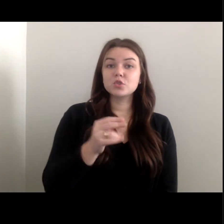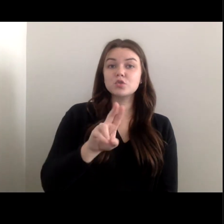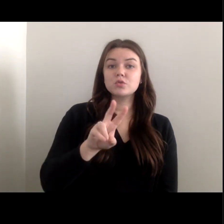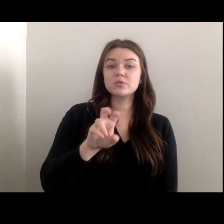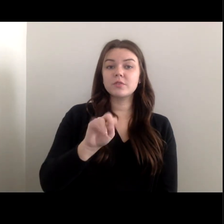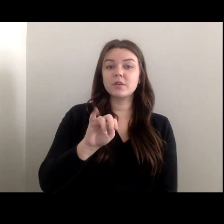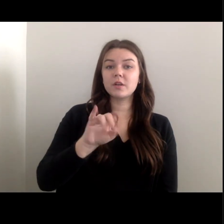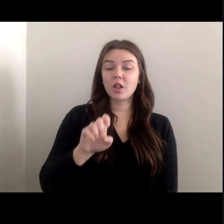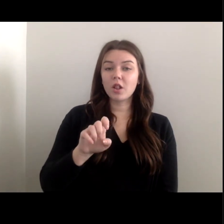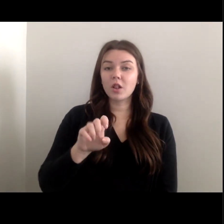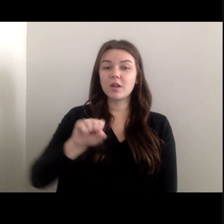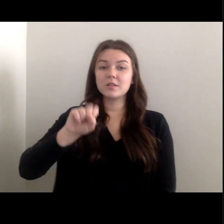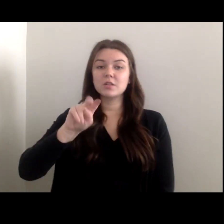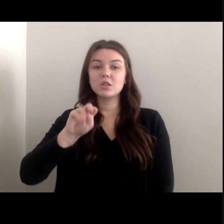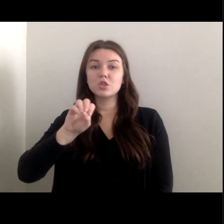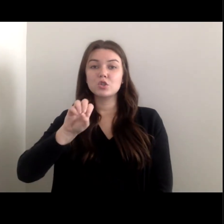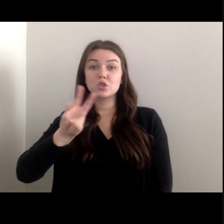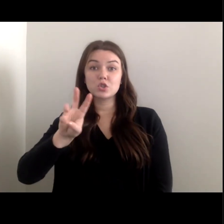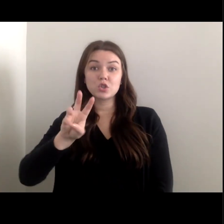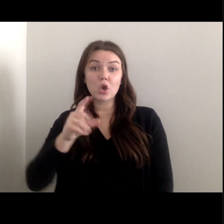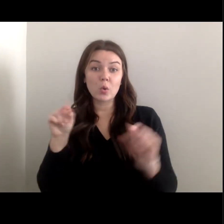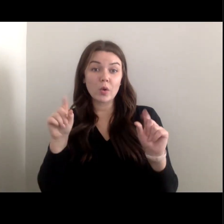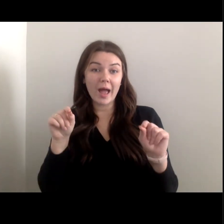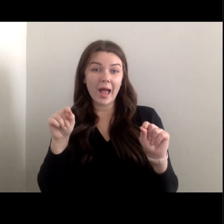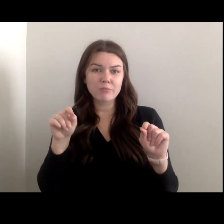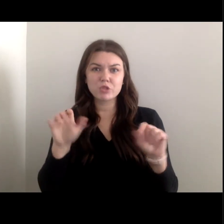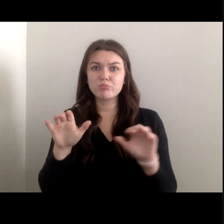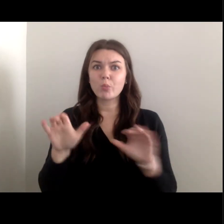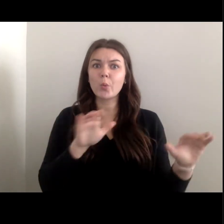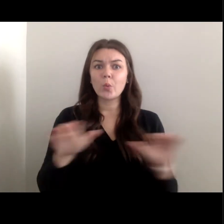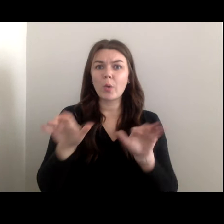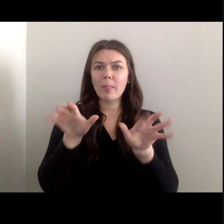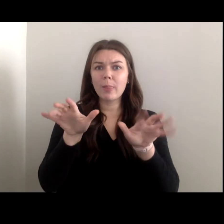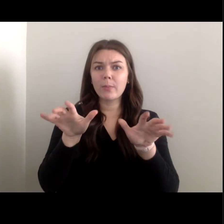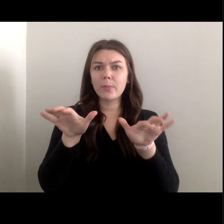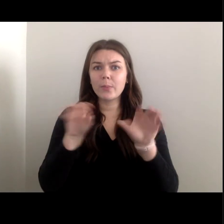Look at, she's super active, she's waving her little legs. So see how small they are?